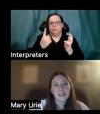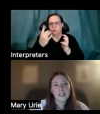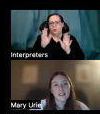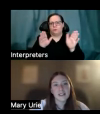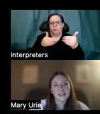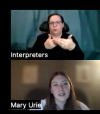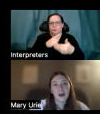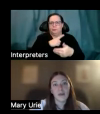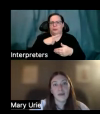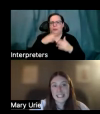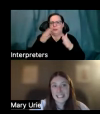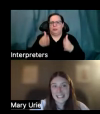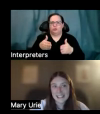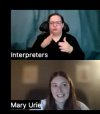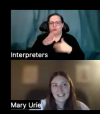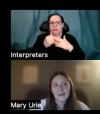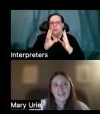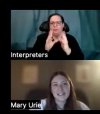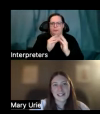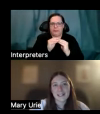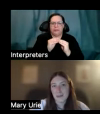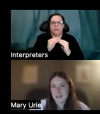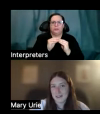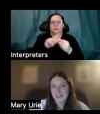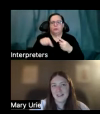legislators all meet in when they're discussing Bill's